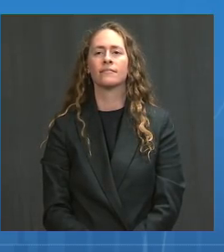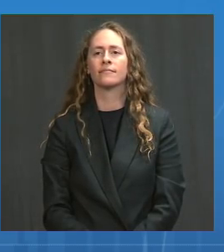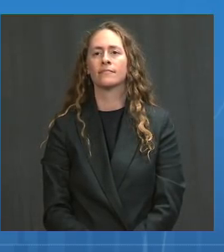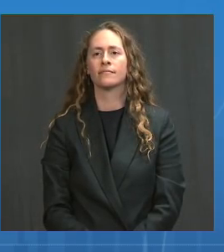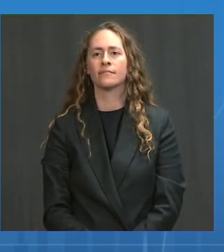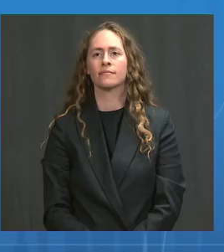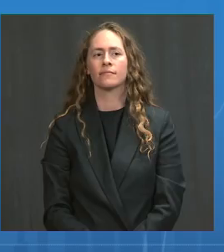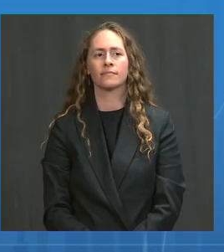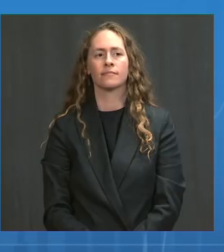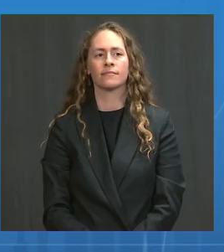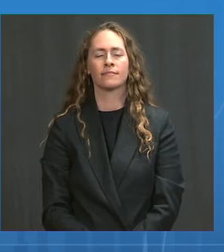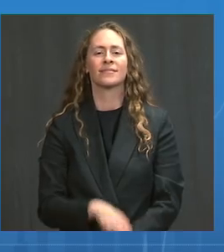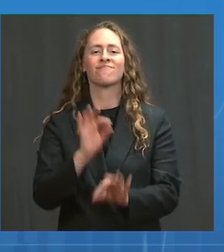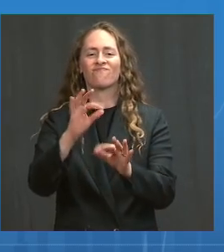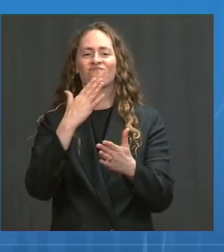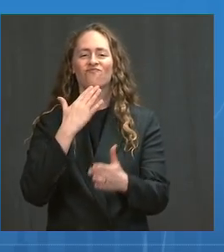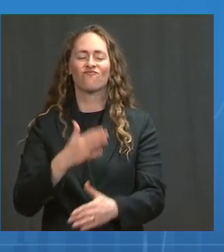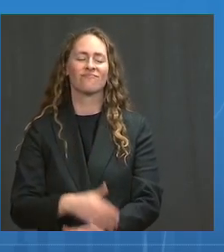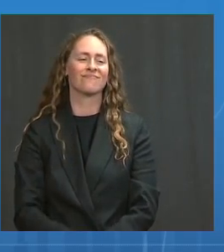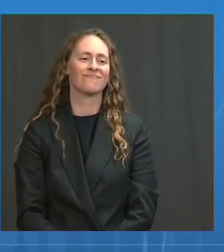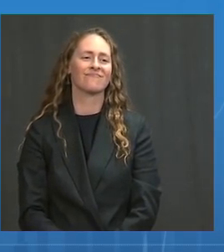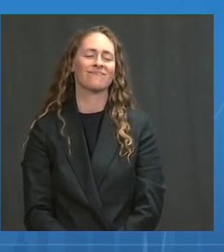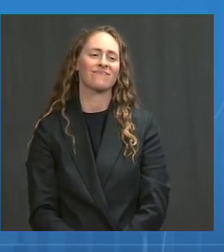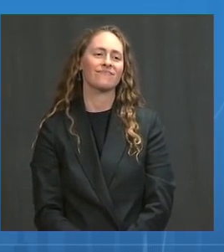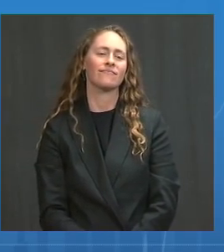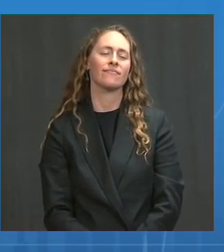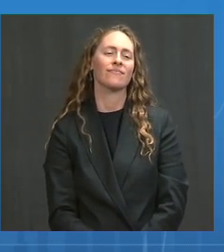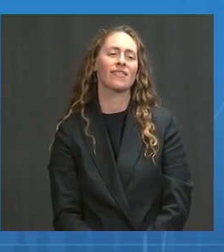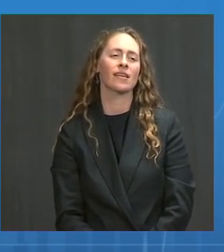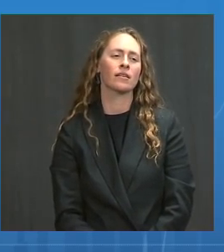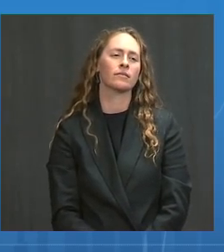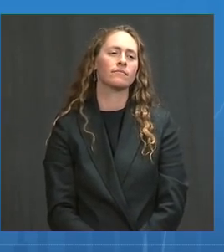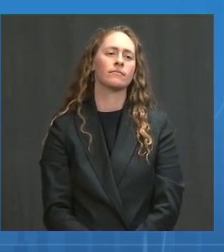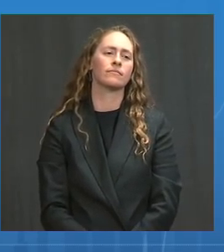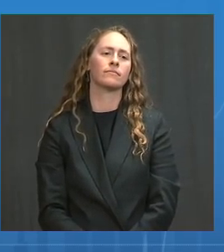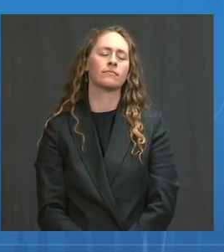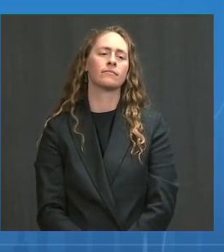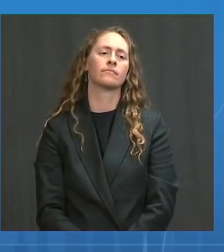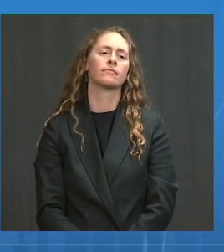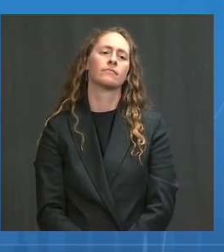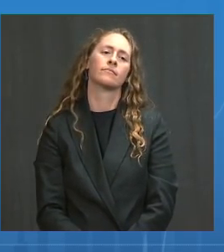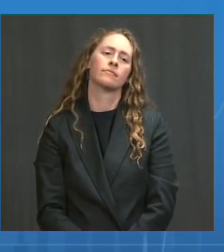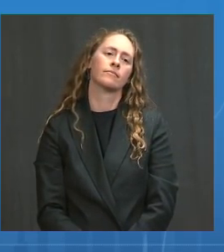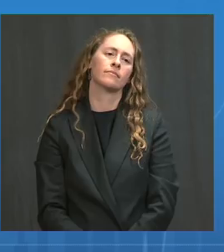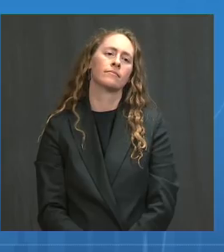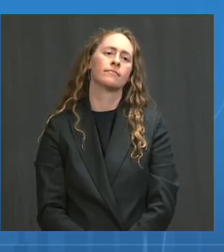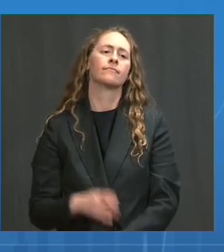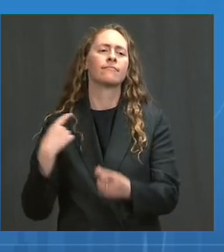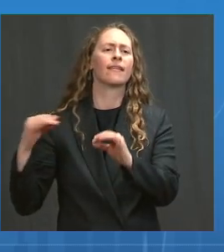The Press: Thank you. I'm wondering: You know, some folks have pointed to the vaccines still being under emergency use authorization